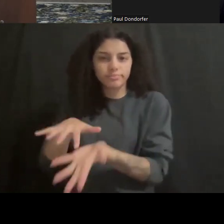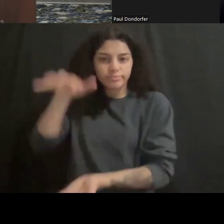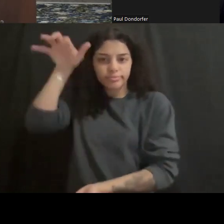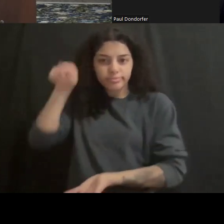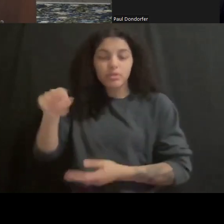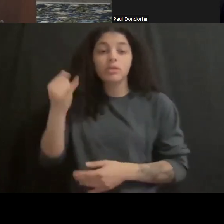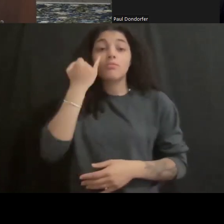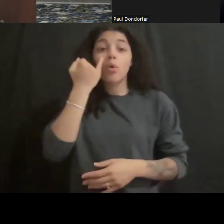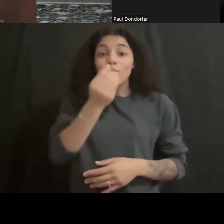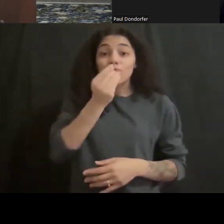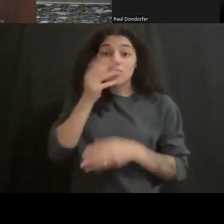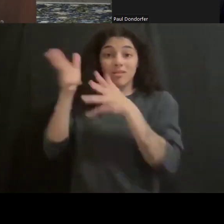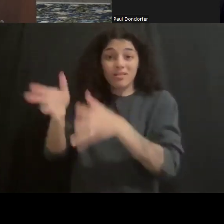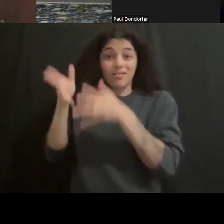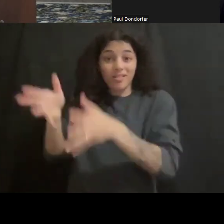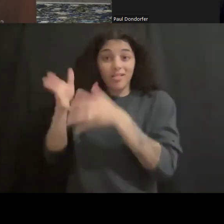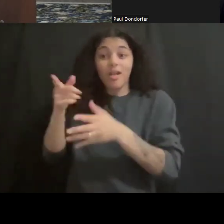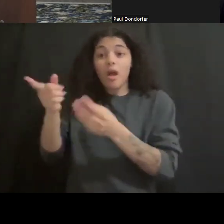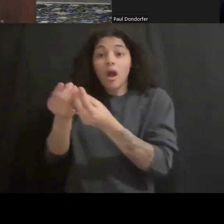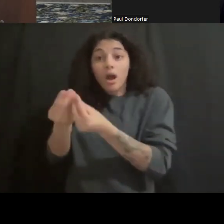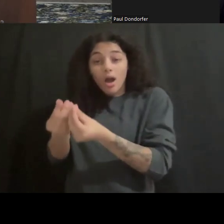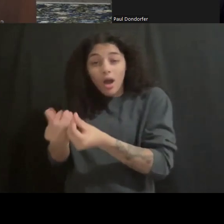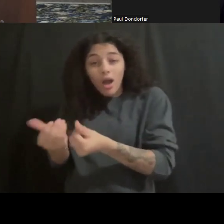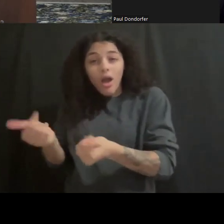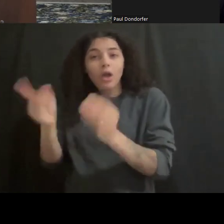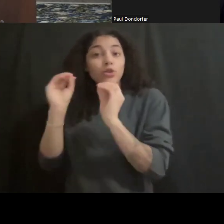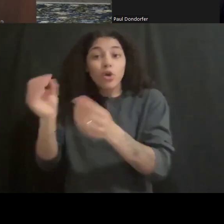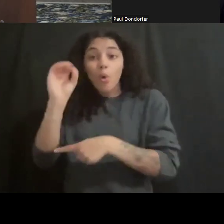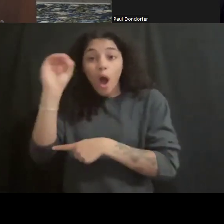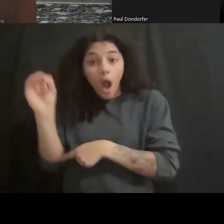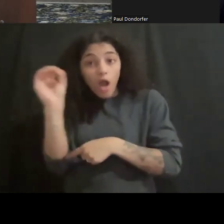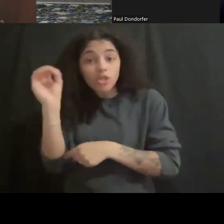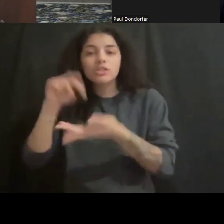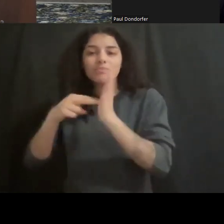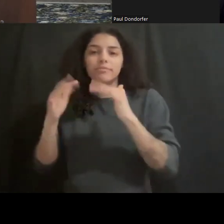landfills it breaks down without oxygen and produces methane a powerful greenhouse gas